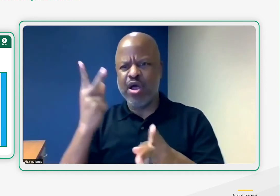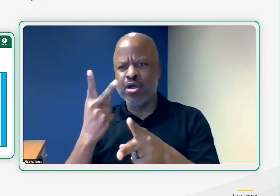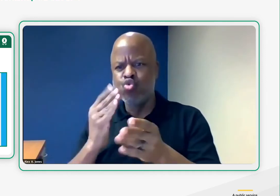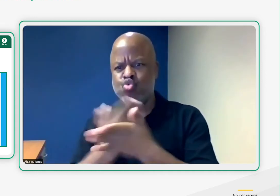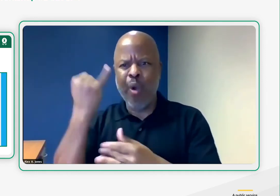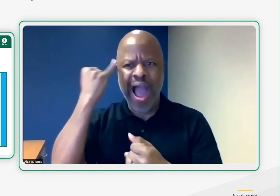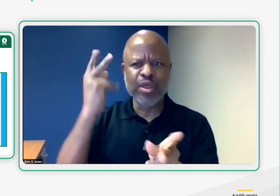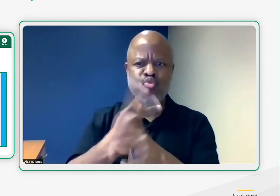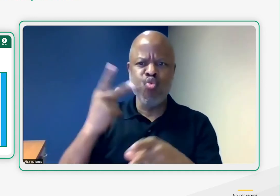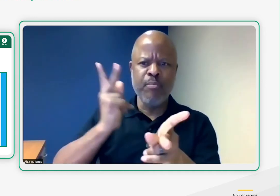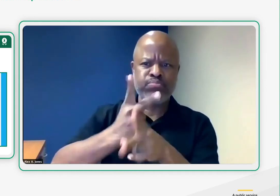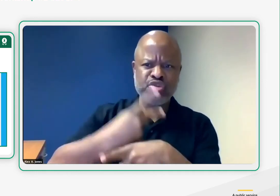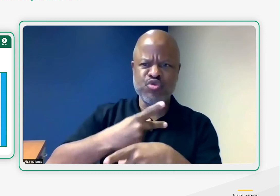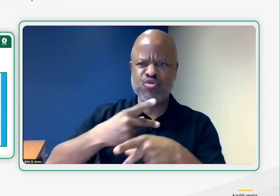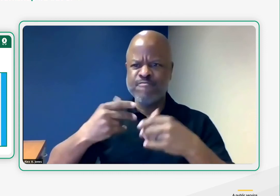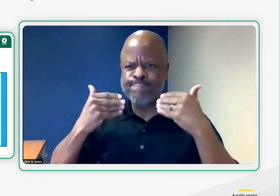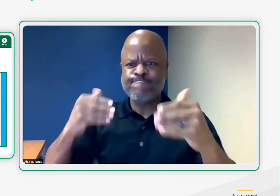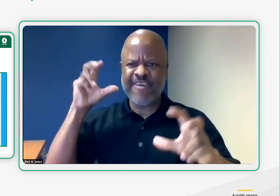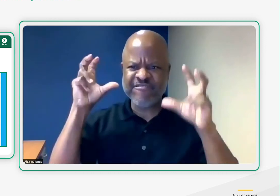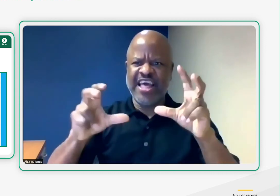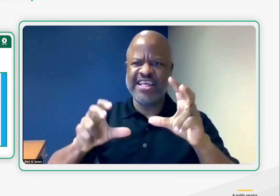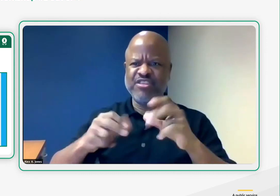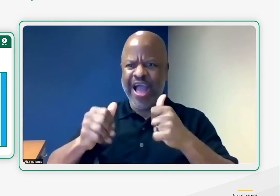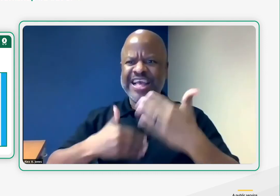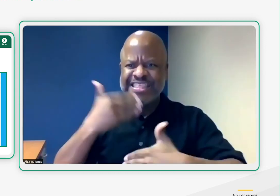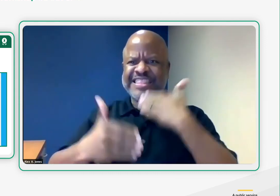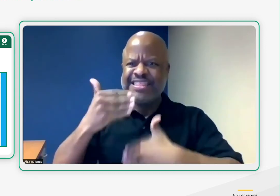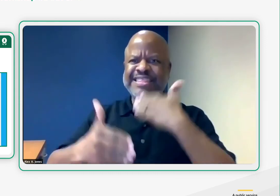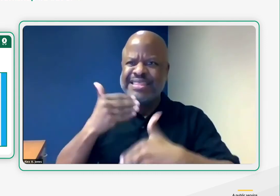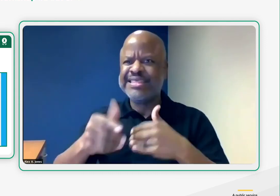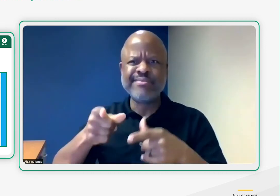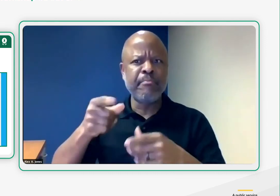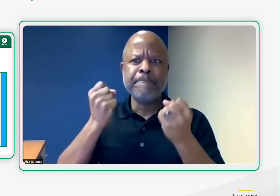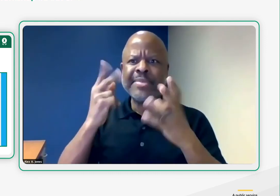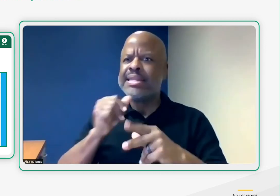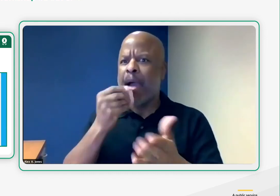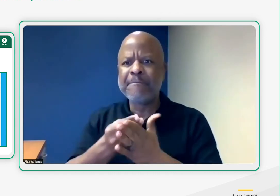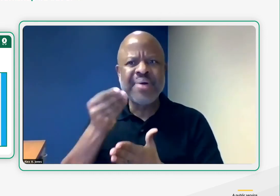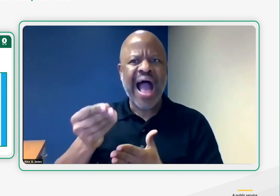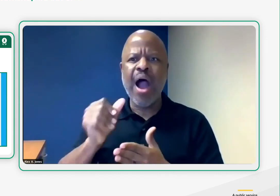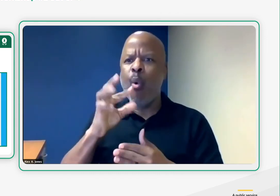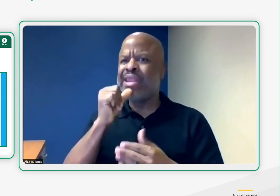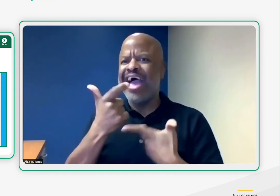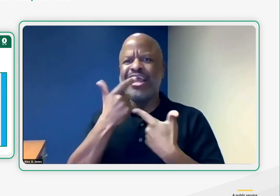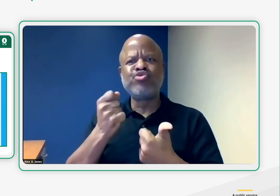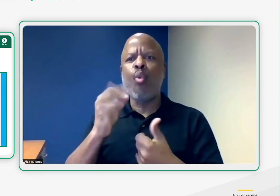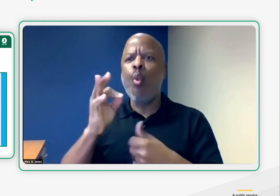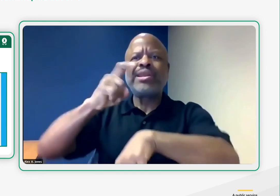Maybe you're like, “Oh the company will try new ideas, or new products, and I can just keep investing away. And they’ll eventually come through.”